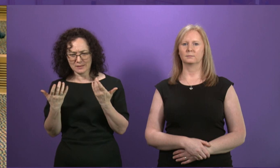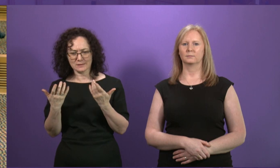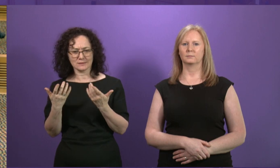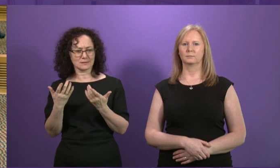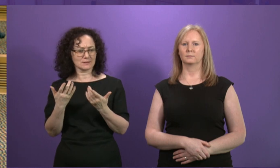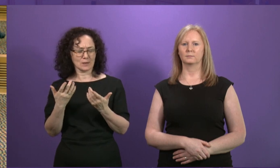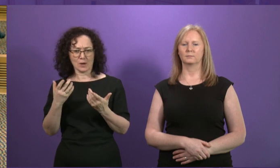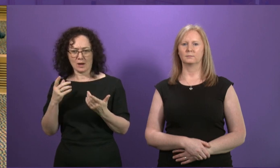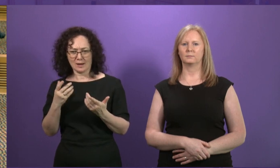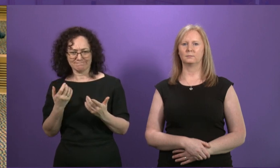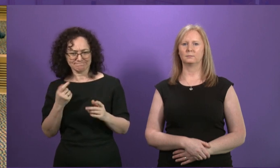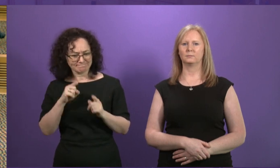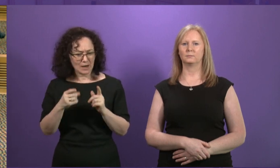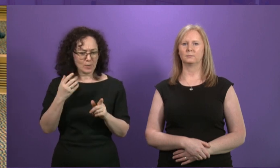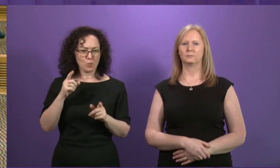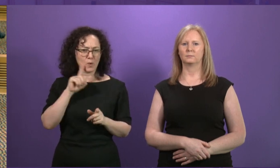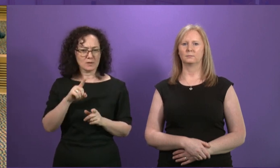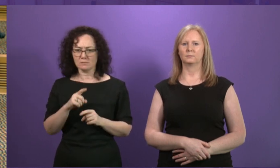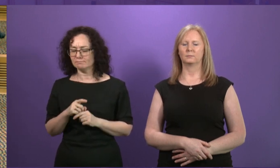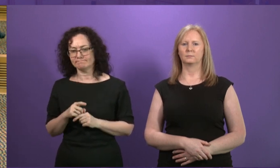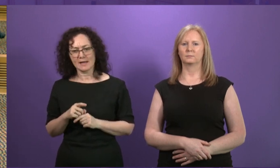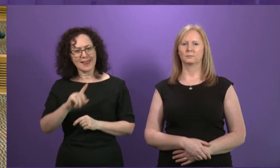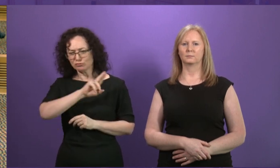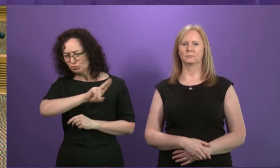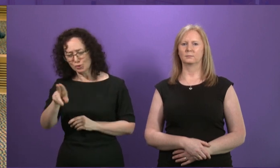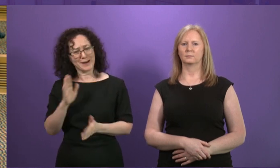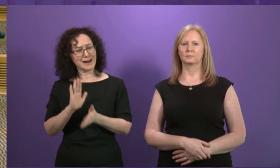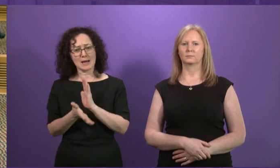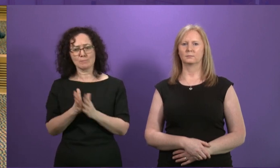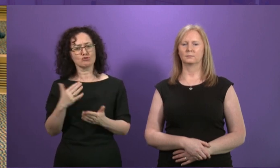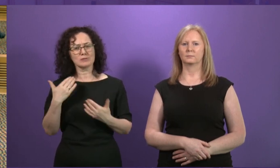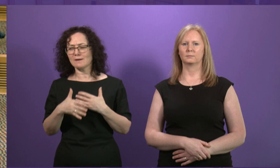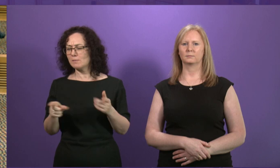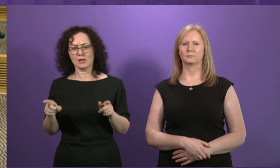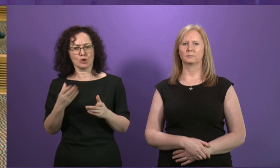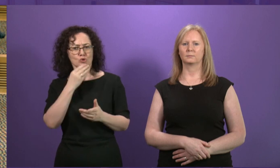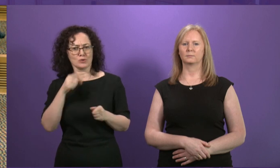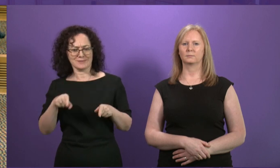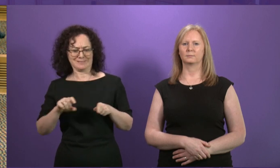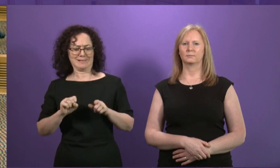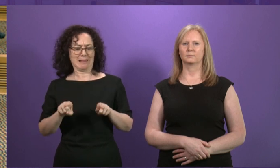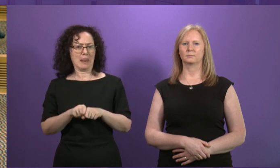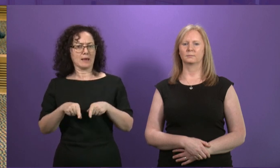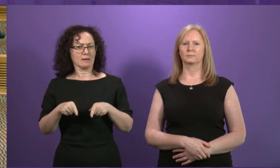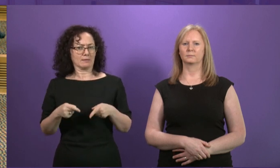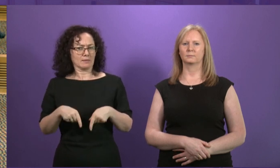or of any other form, is not a game and should never be treated in such a way. It is serious